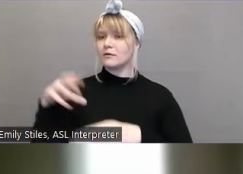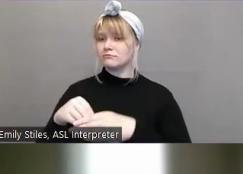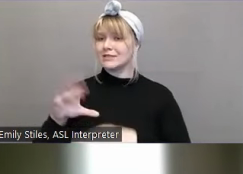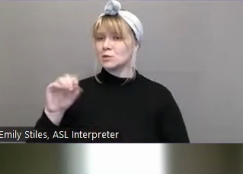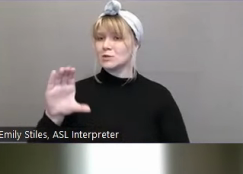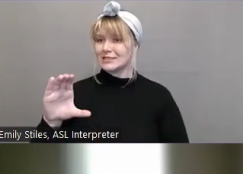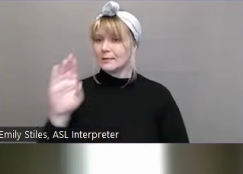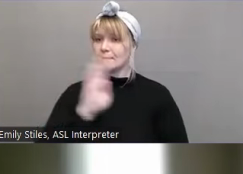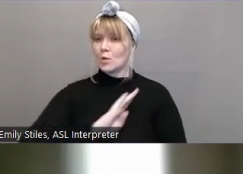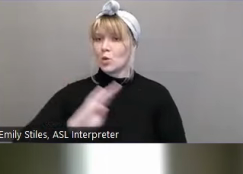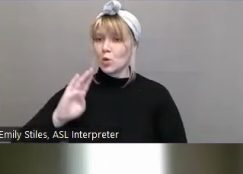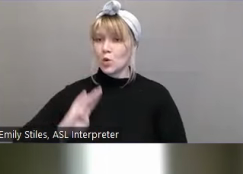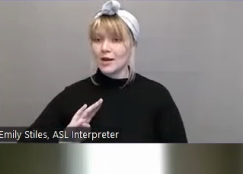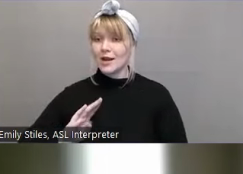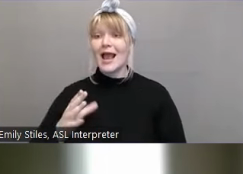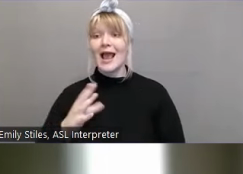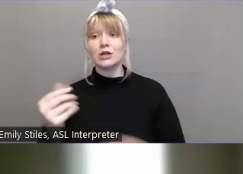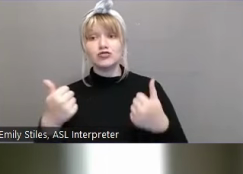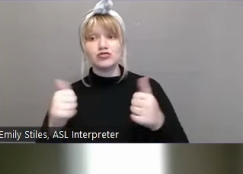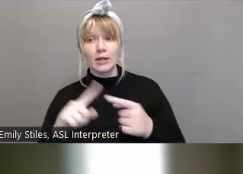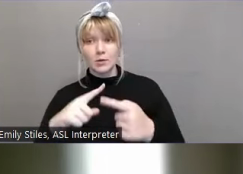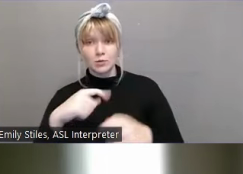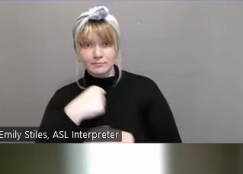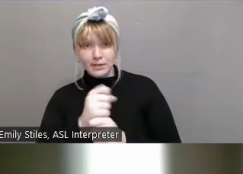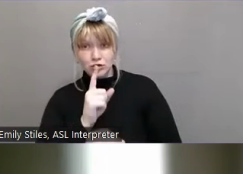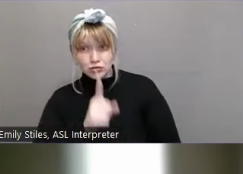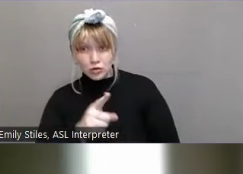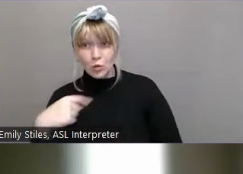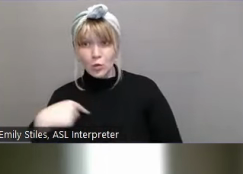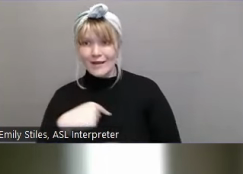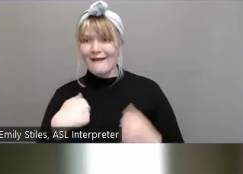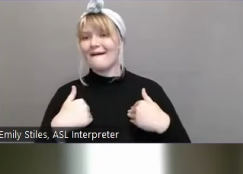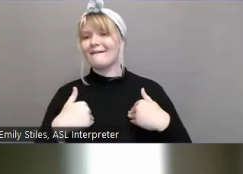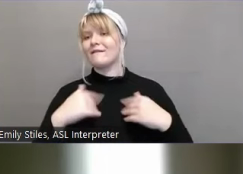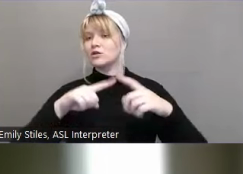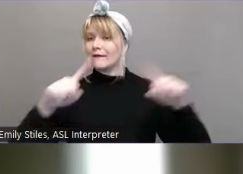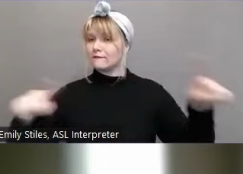and from attempting to ensure that we have a board of diverse community providers.